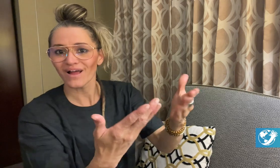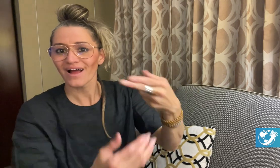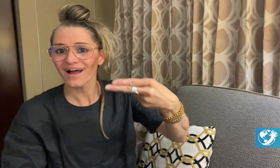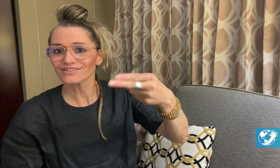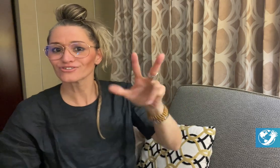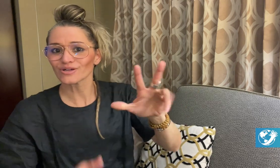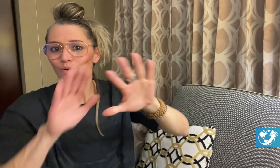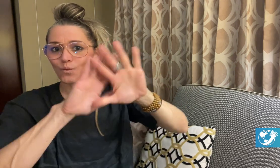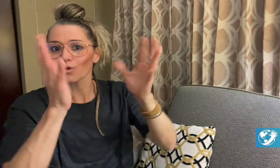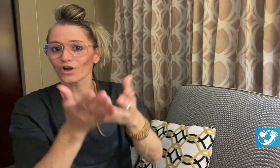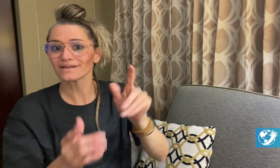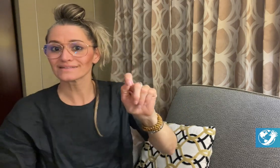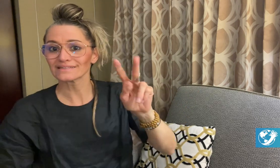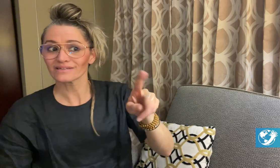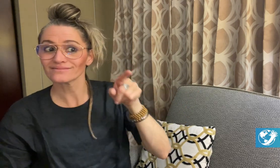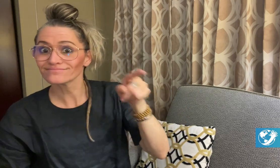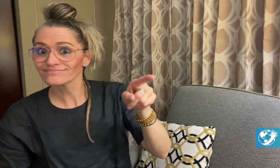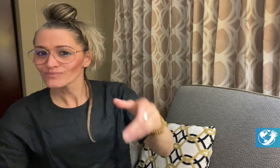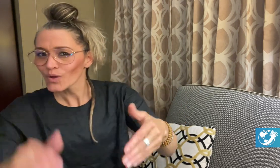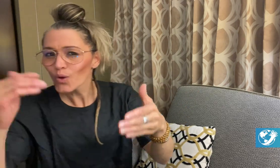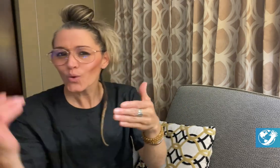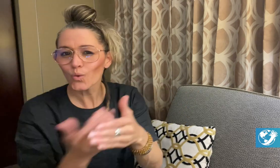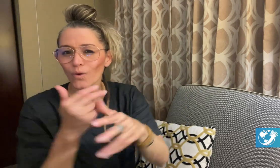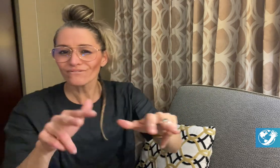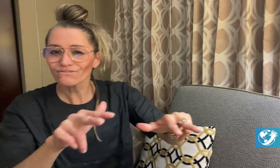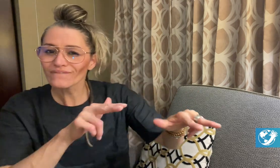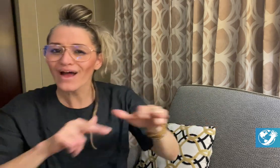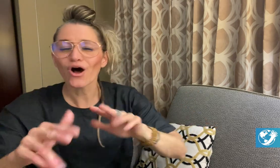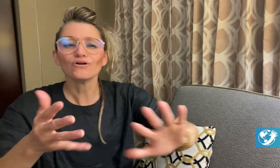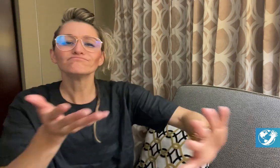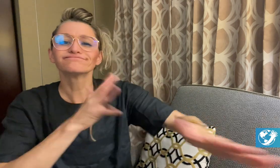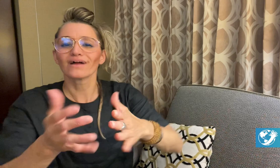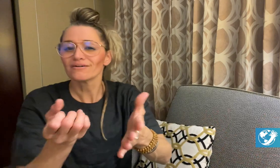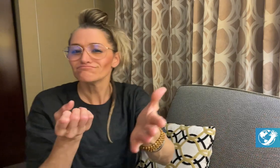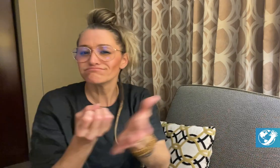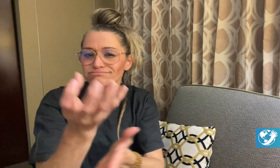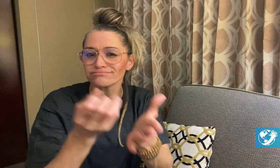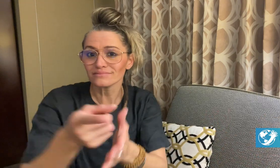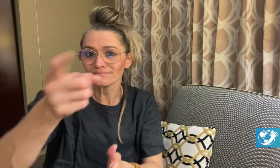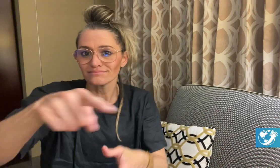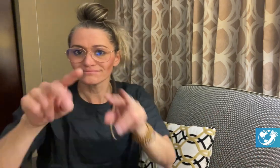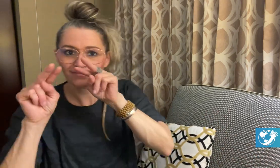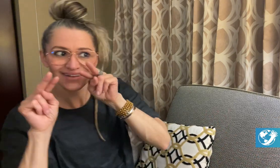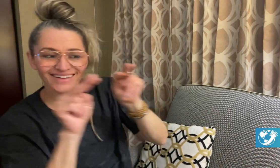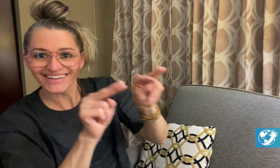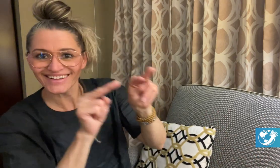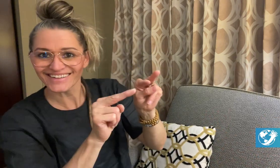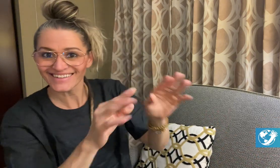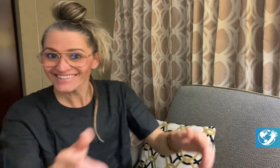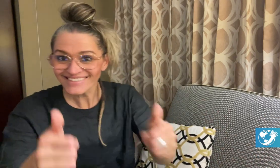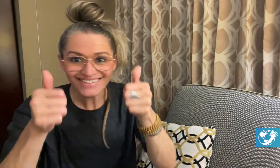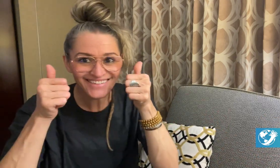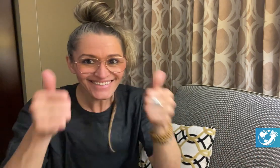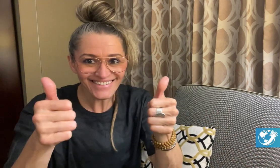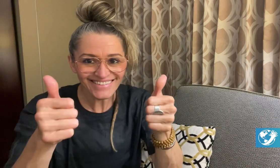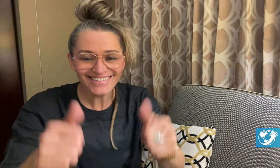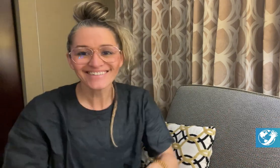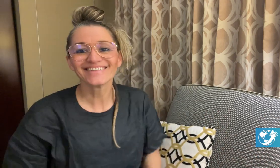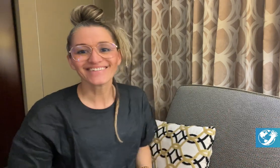H3 World TV to get new video updates!